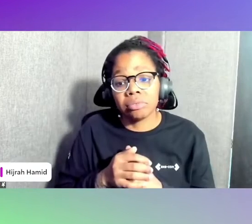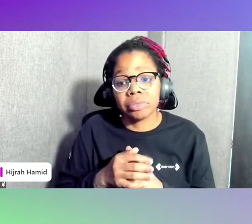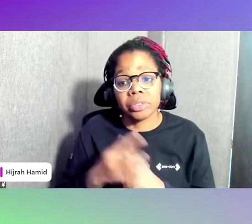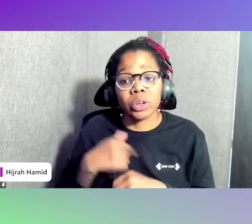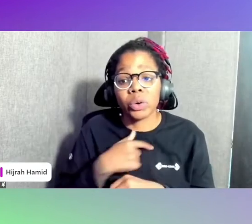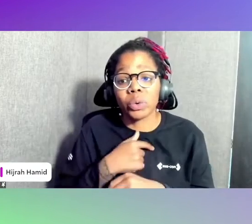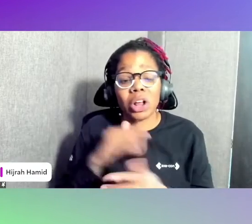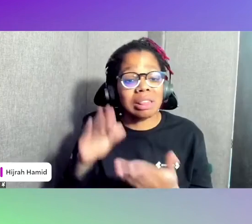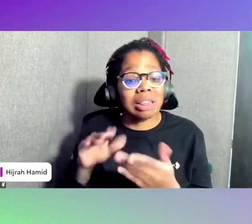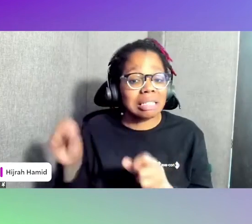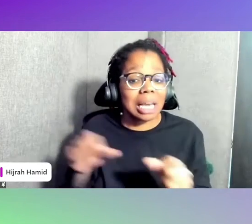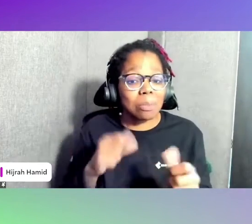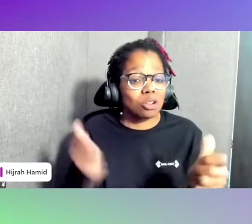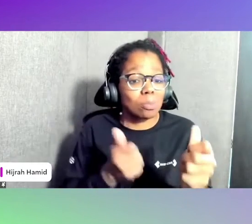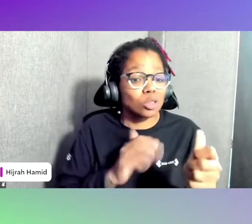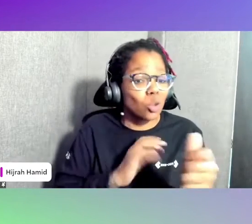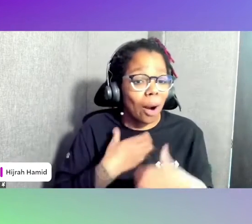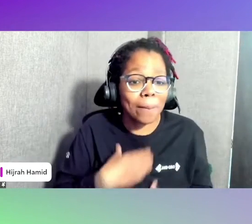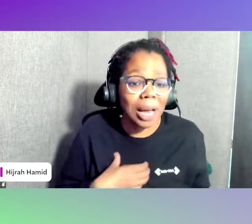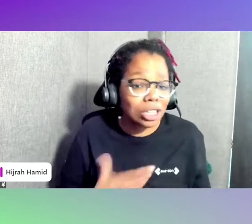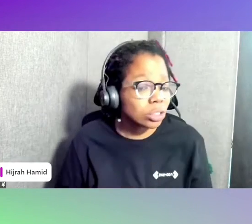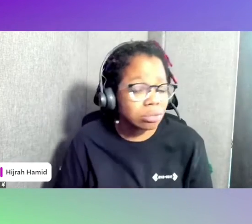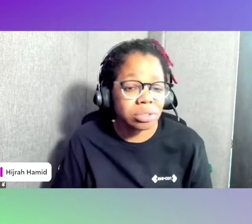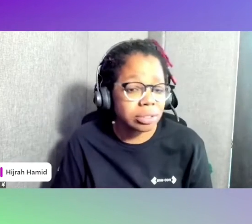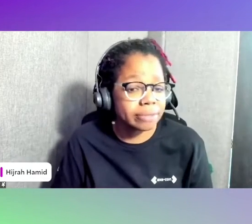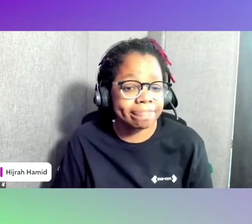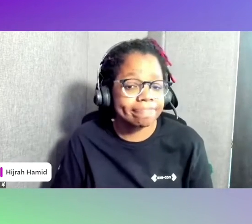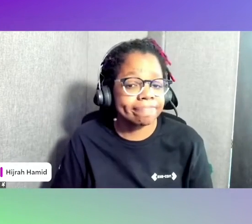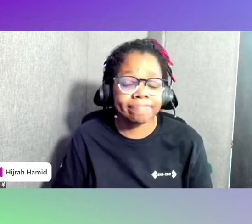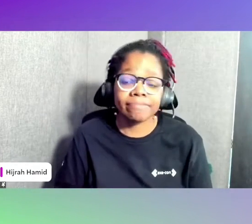institutional priorities. And the impact of that is that we